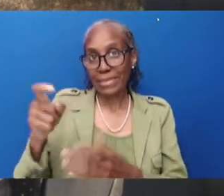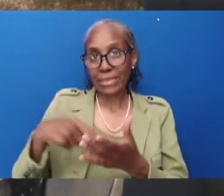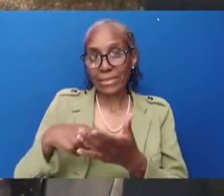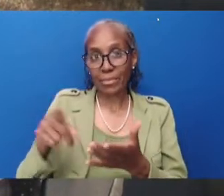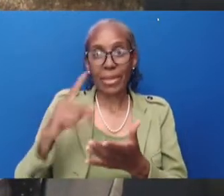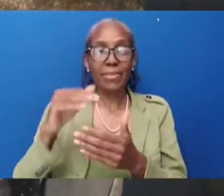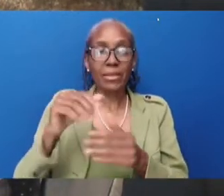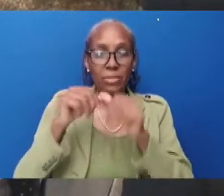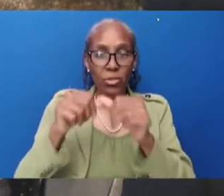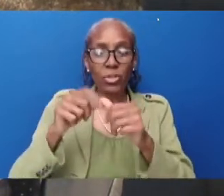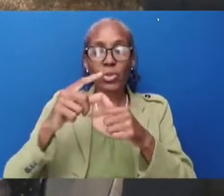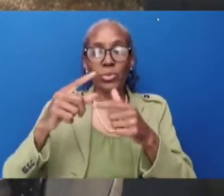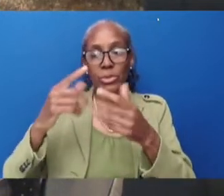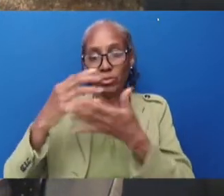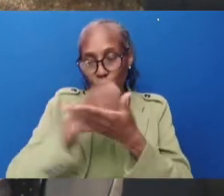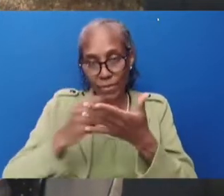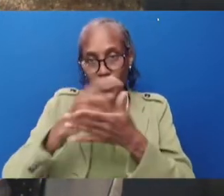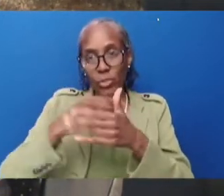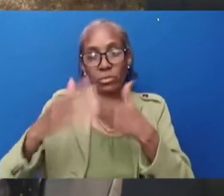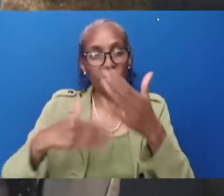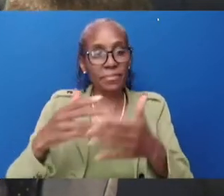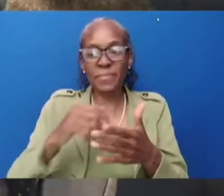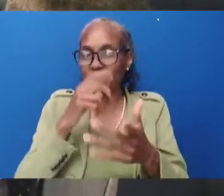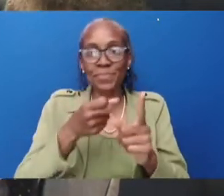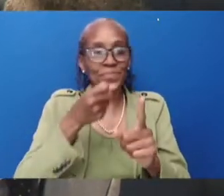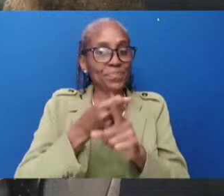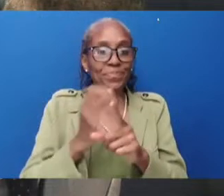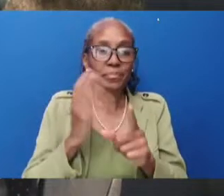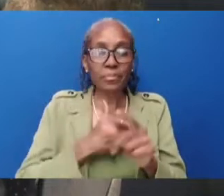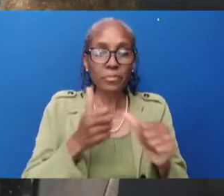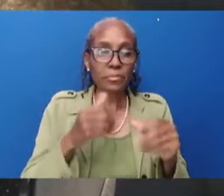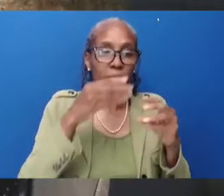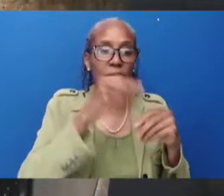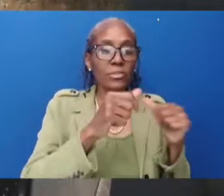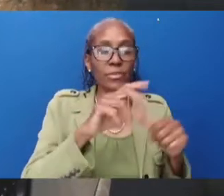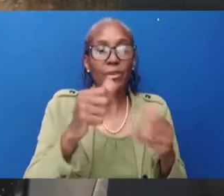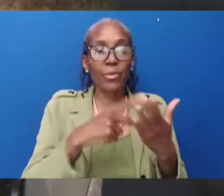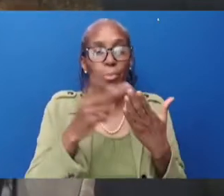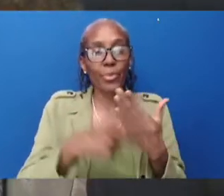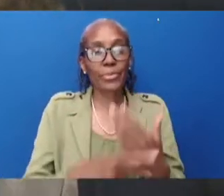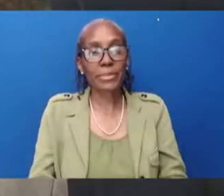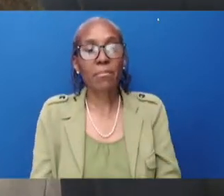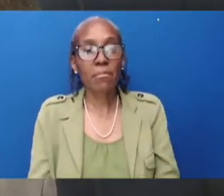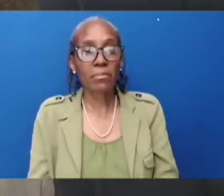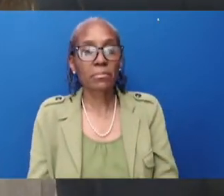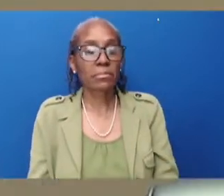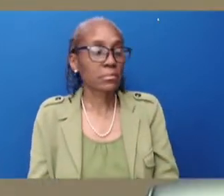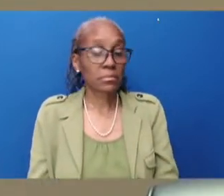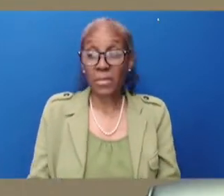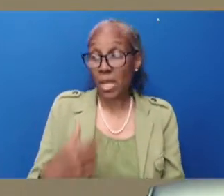A GRANT FOR THE PROPERTY TAXES THAT THEY PAY.